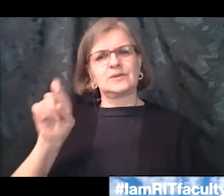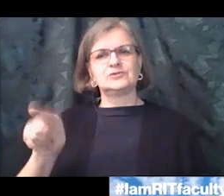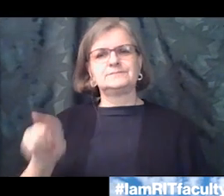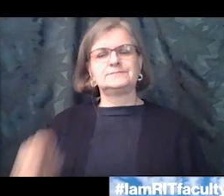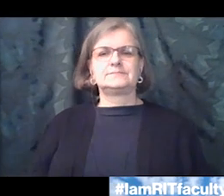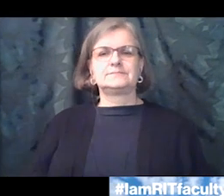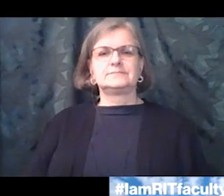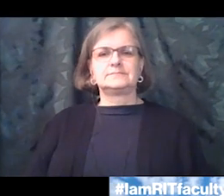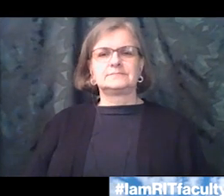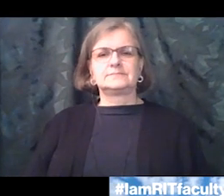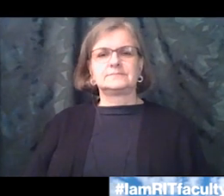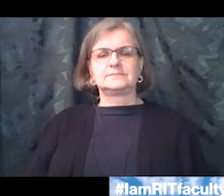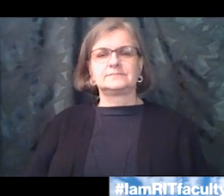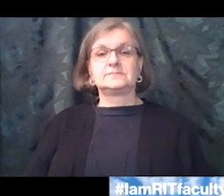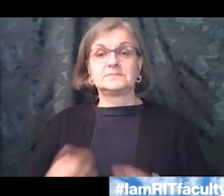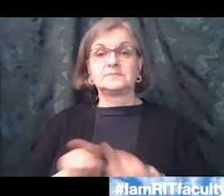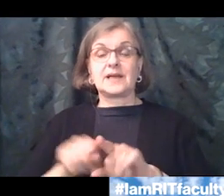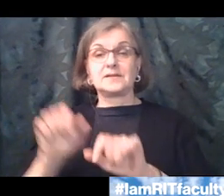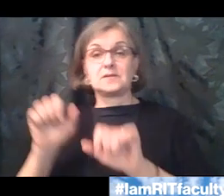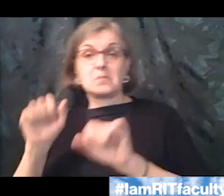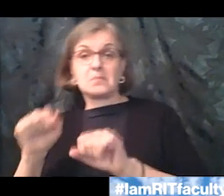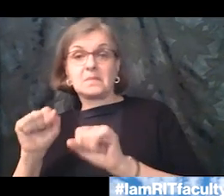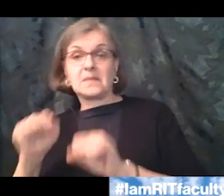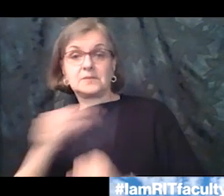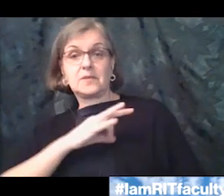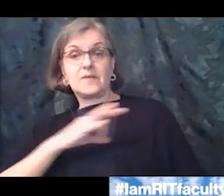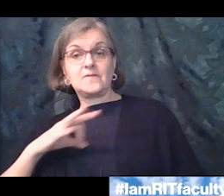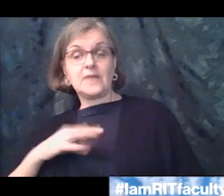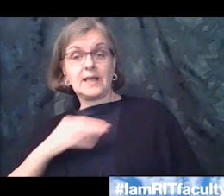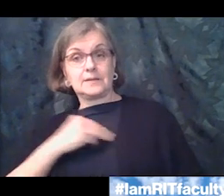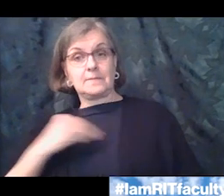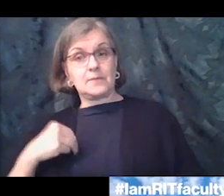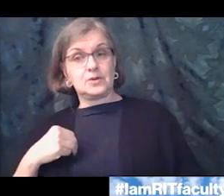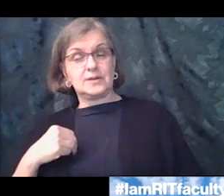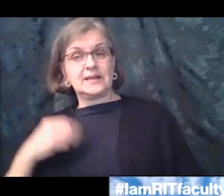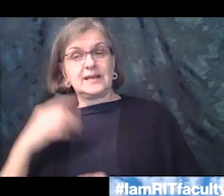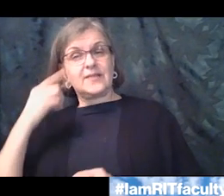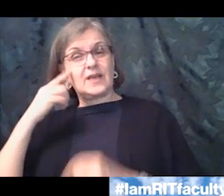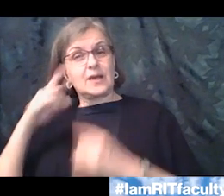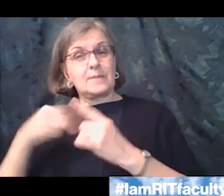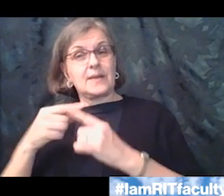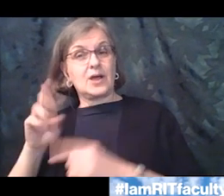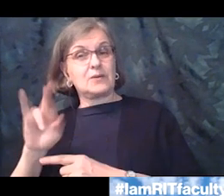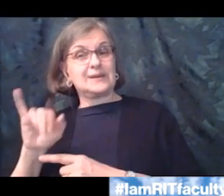As prospective faculty members consider RIT is their home, can you share with us two things you truly